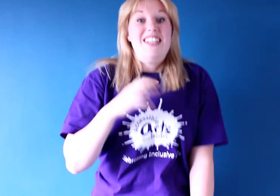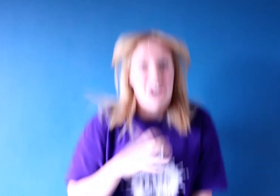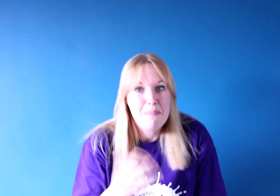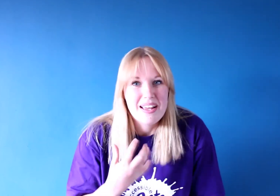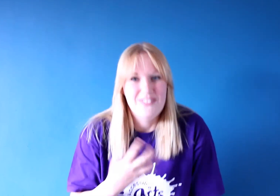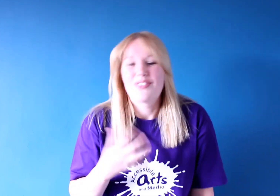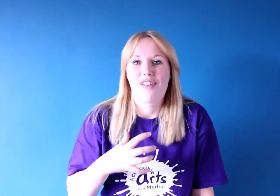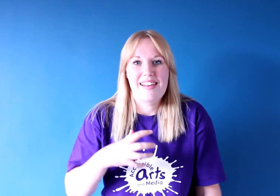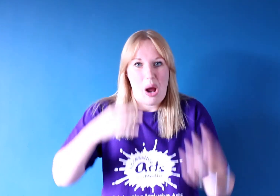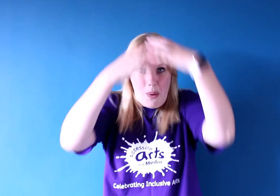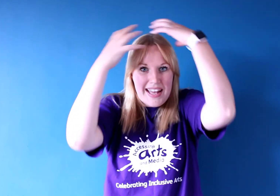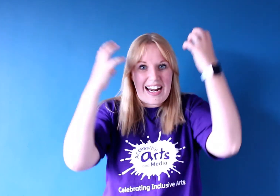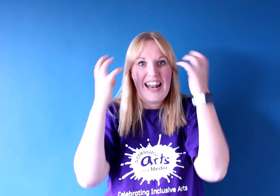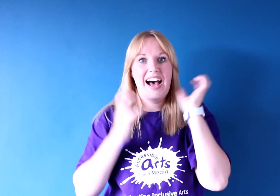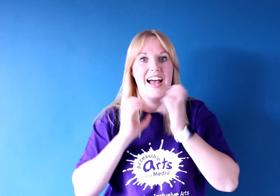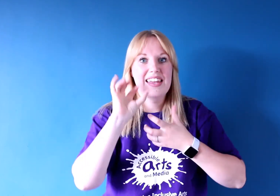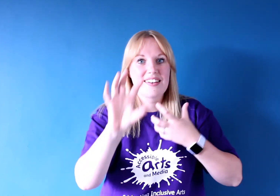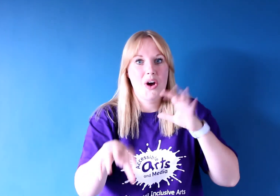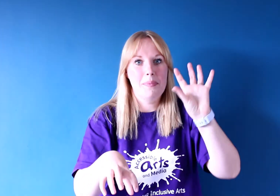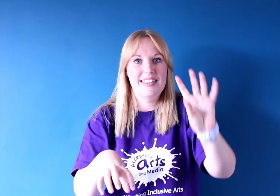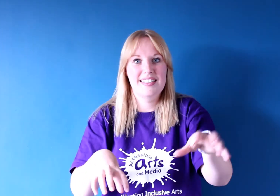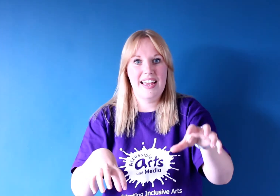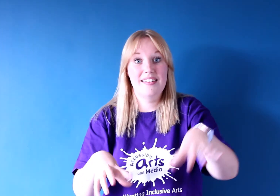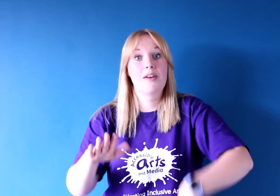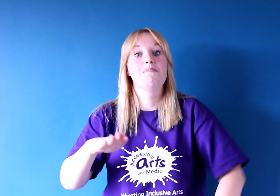Jumping with fright when a lion comes in sight.